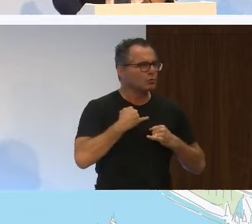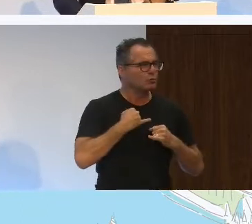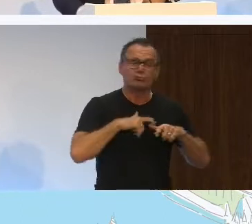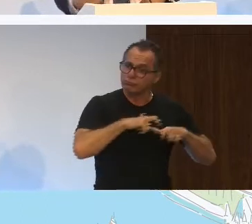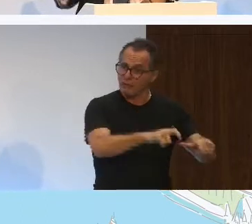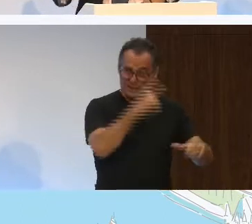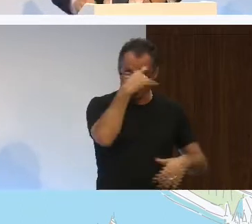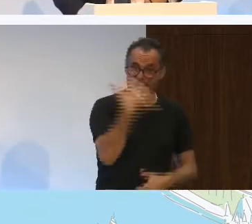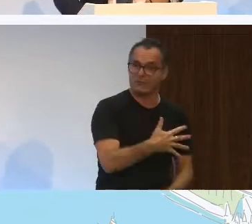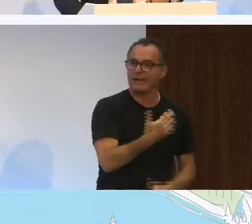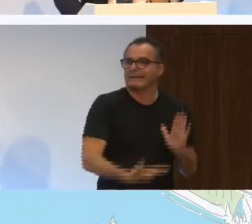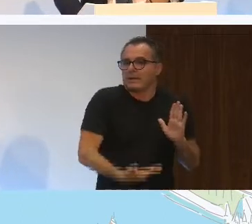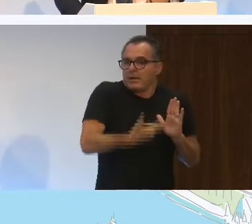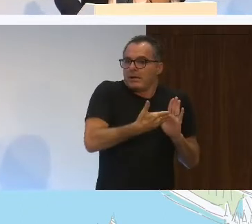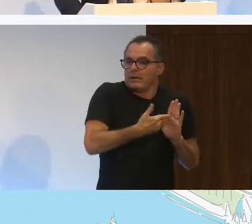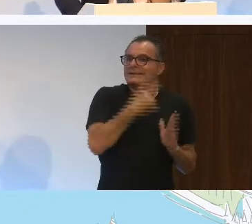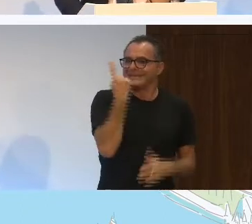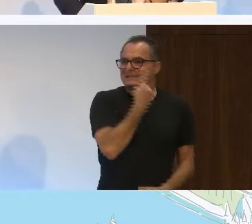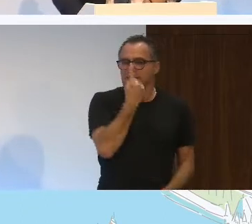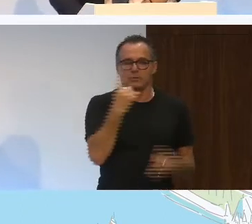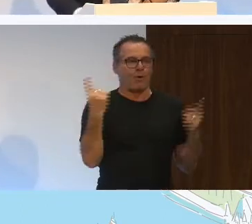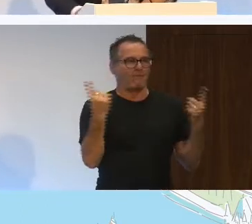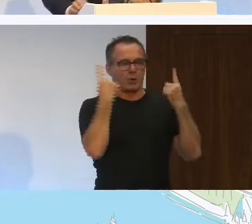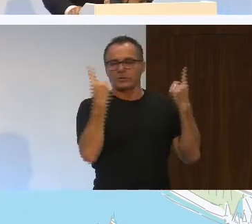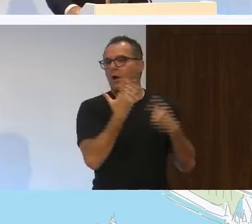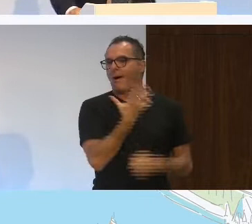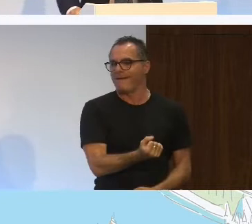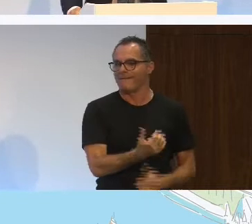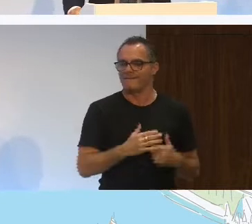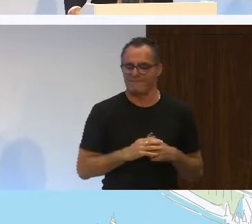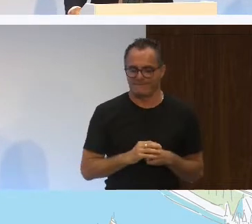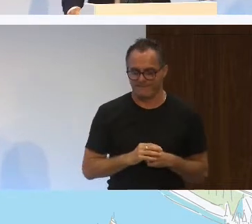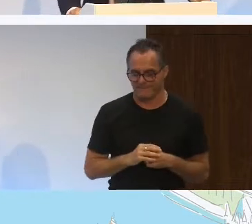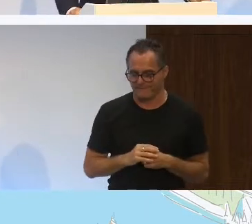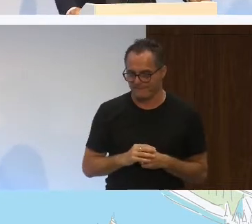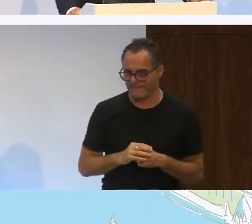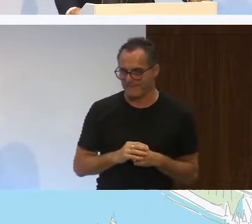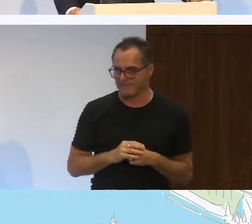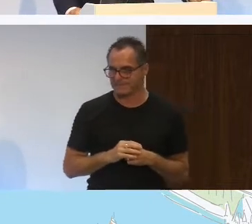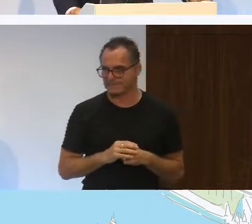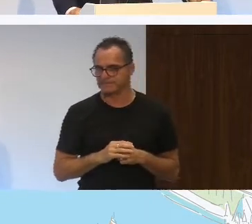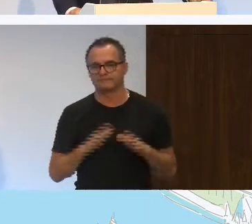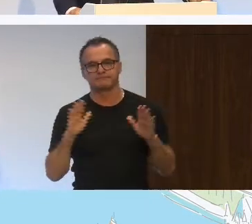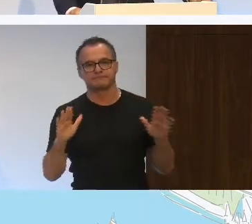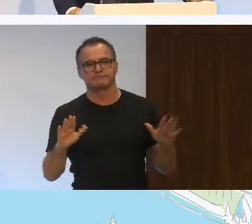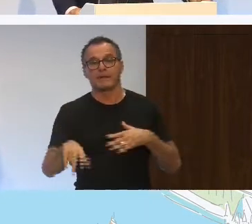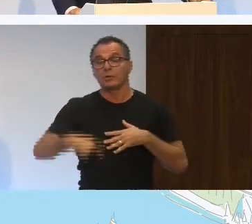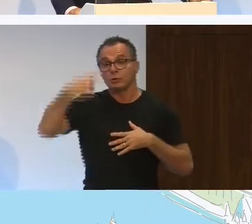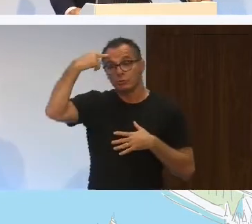or some vertigo. So especially from a neurootology perspective, especially for patients